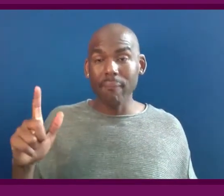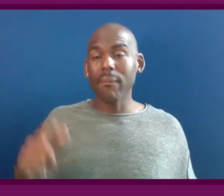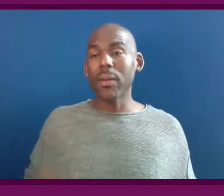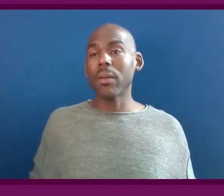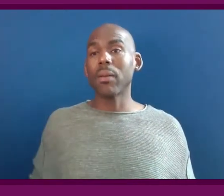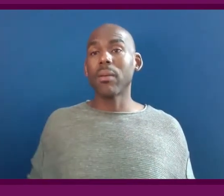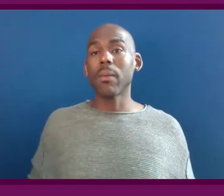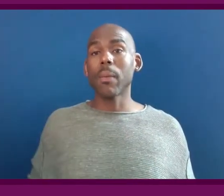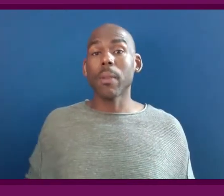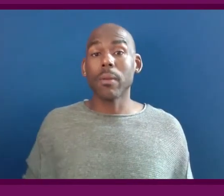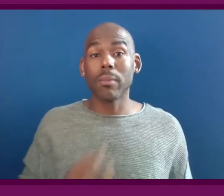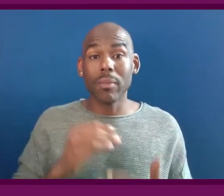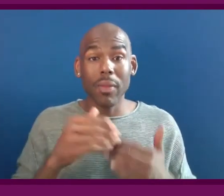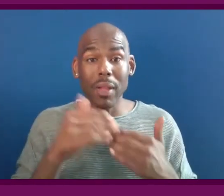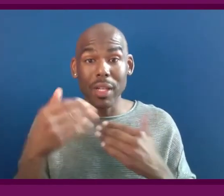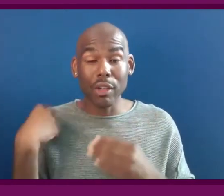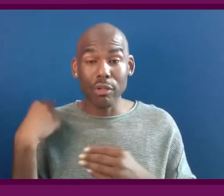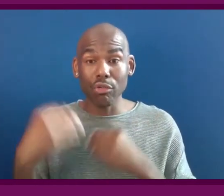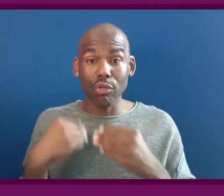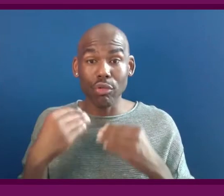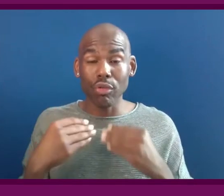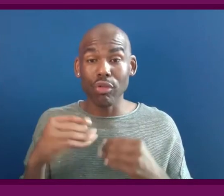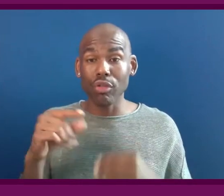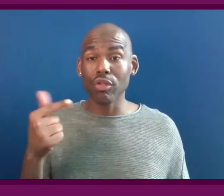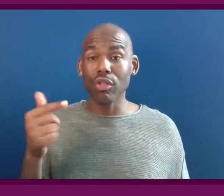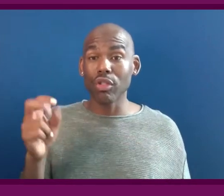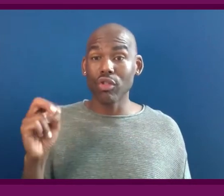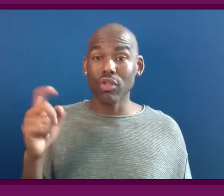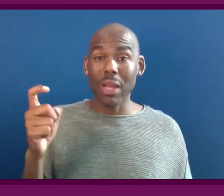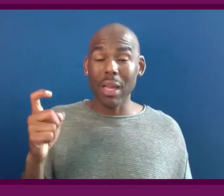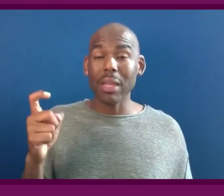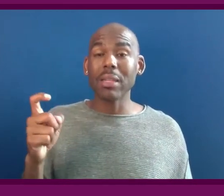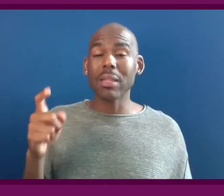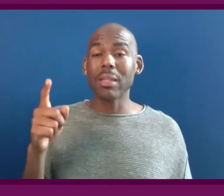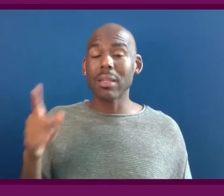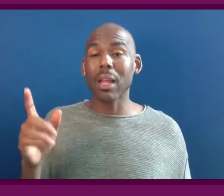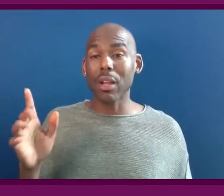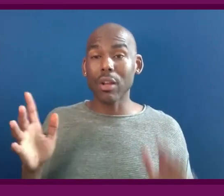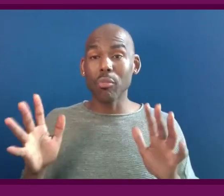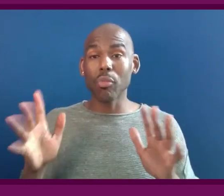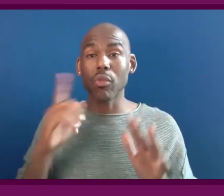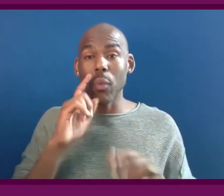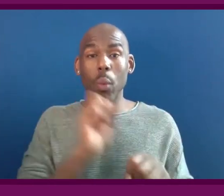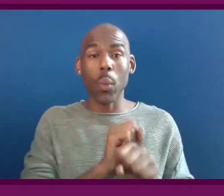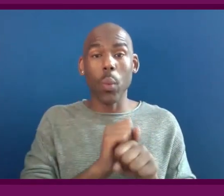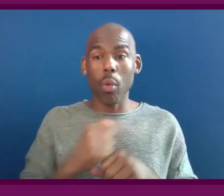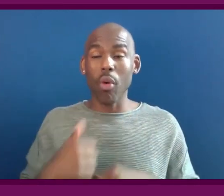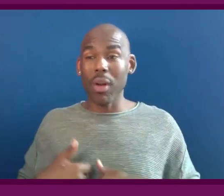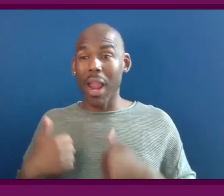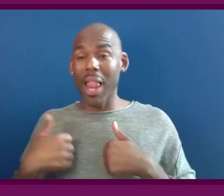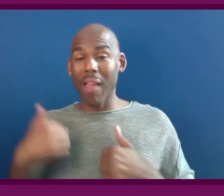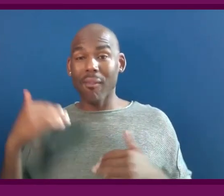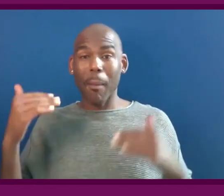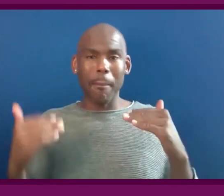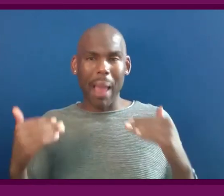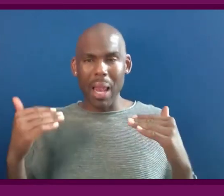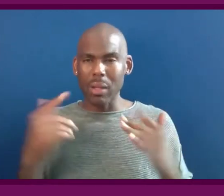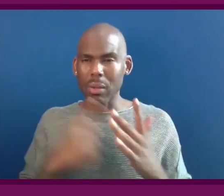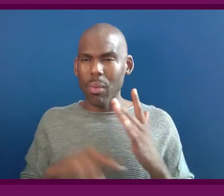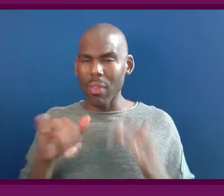And then you had, I guess, the next generation, possibly the Gen X-ers, we pushed for work-life balance and creating what that looks like.